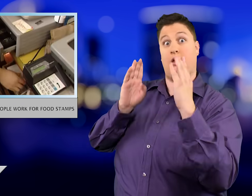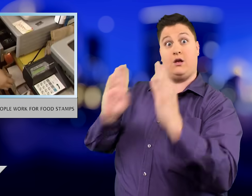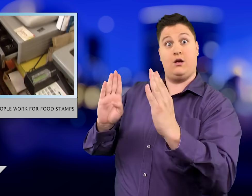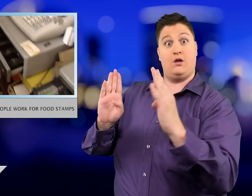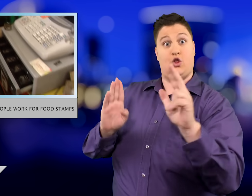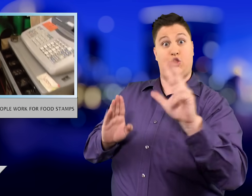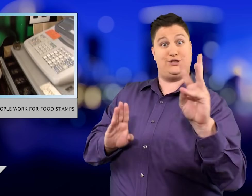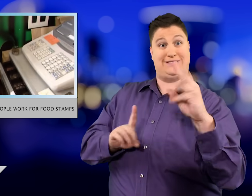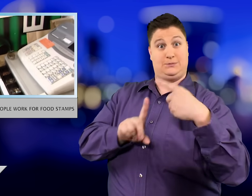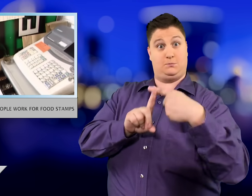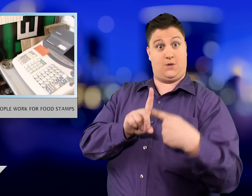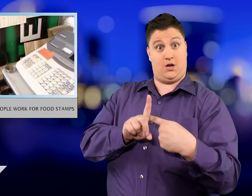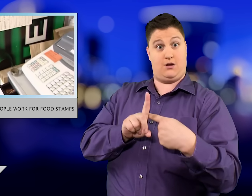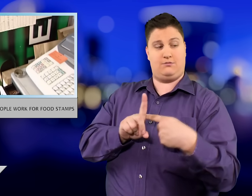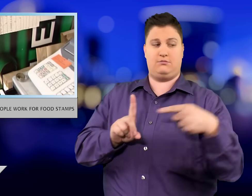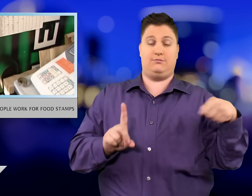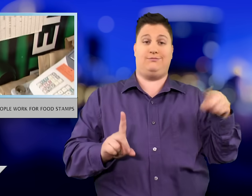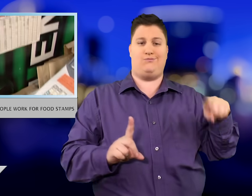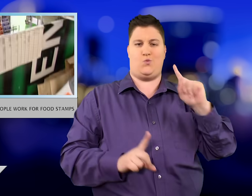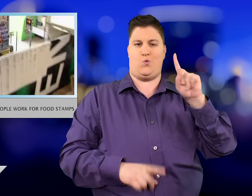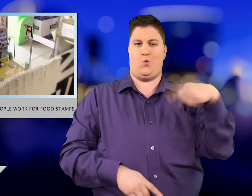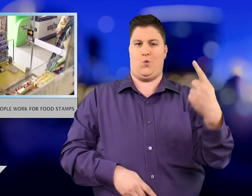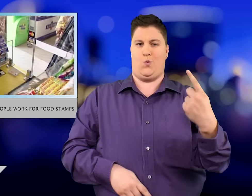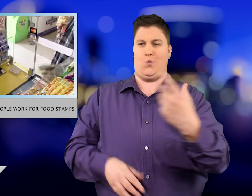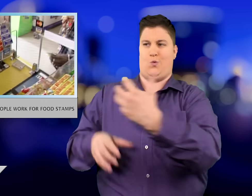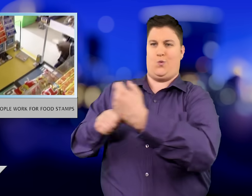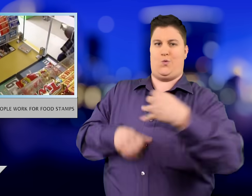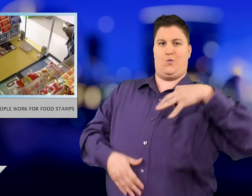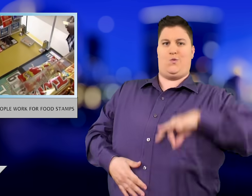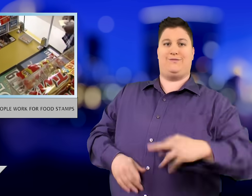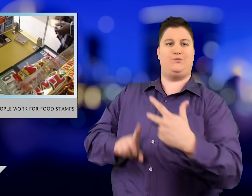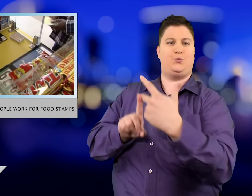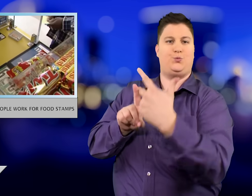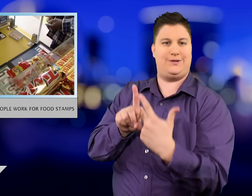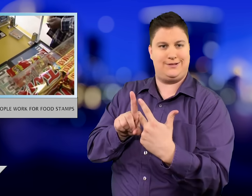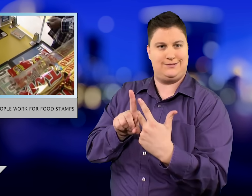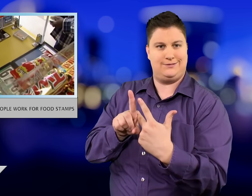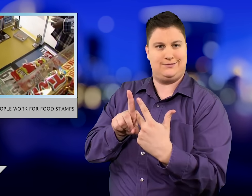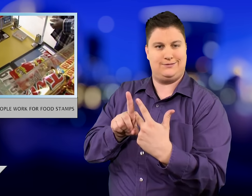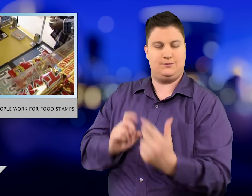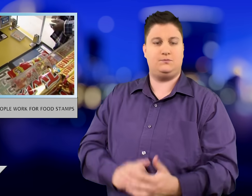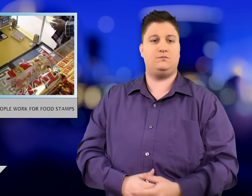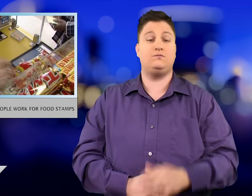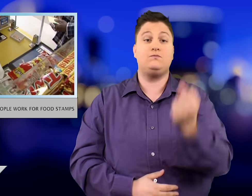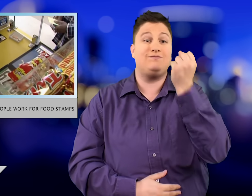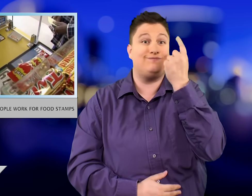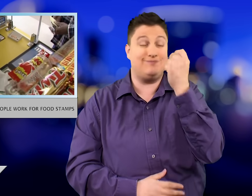can only get benefits for three months out of every 36 month period.